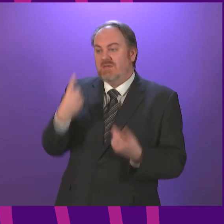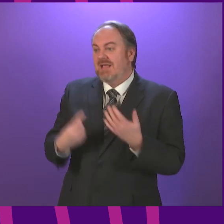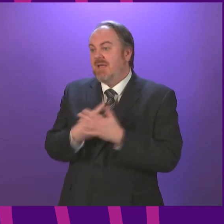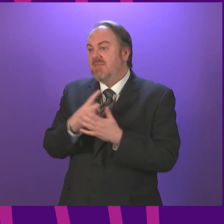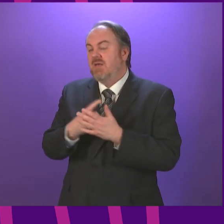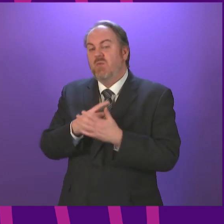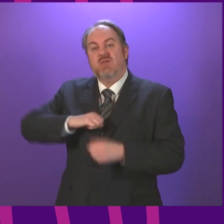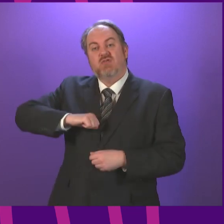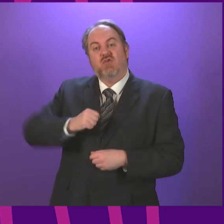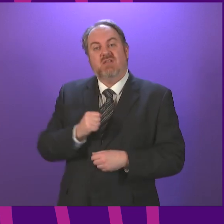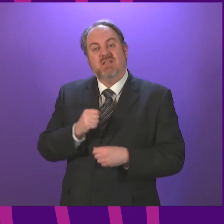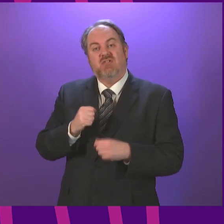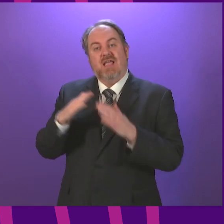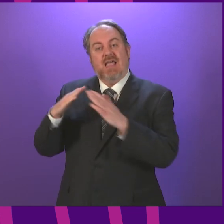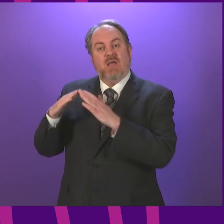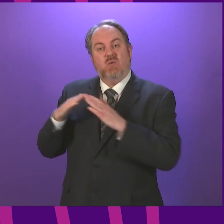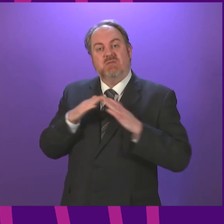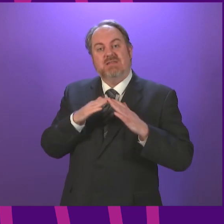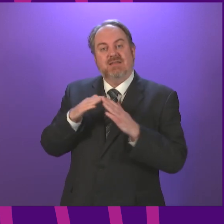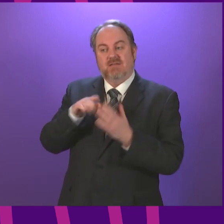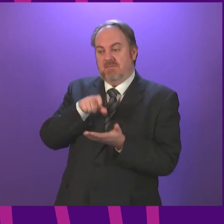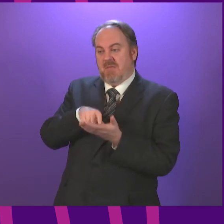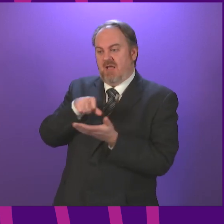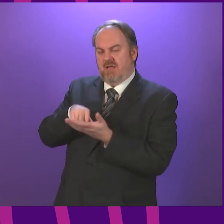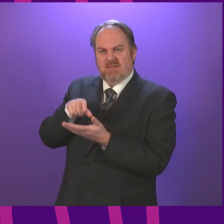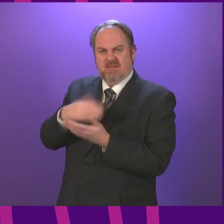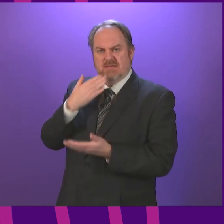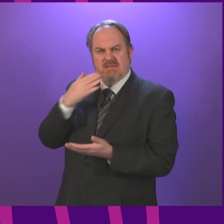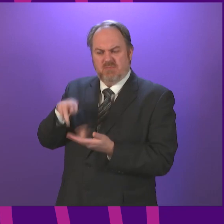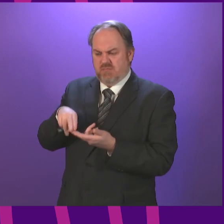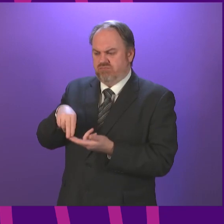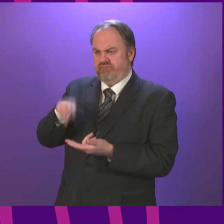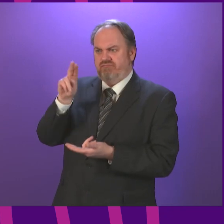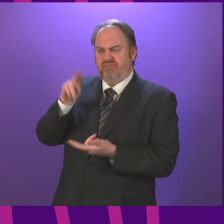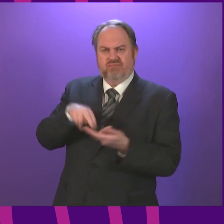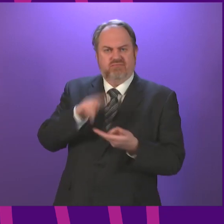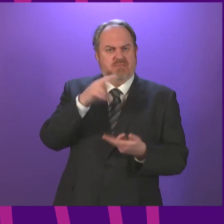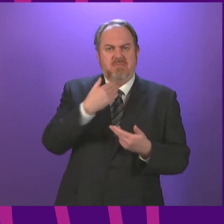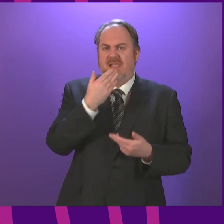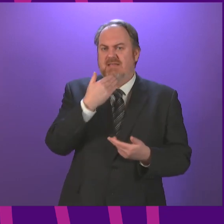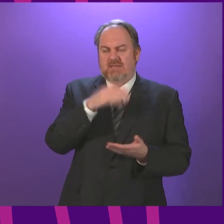which showed record levels of activity under LBTT in the final quarter of 2020. We have